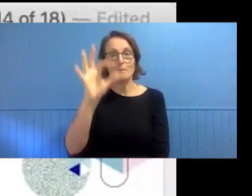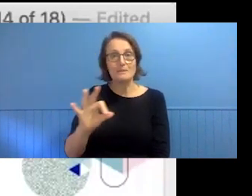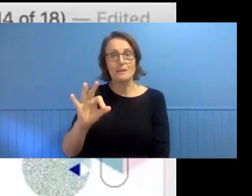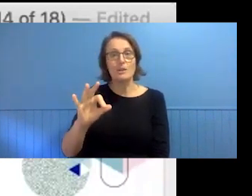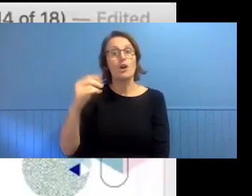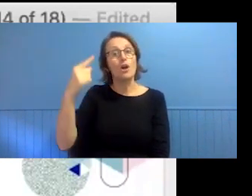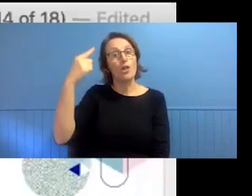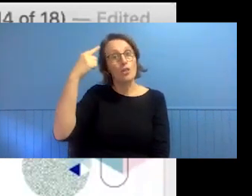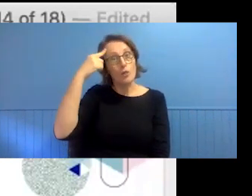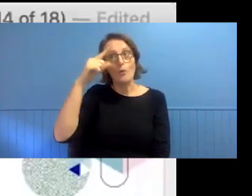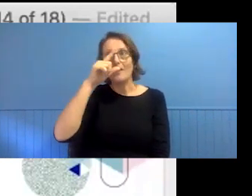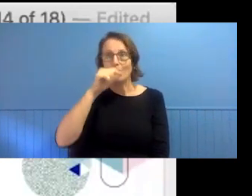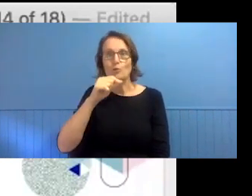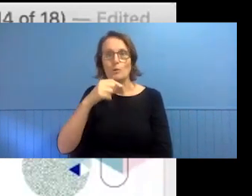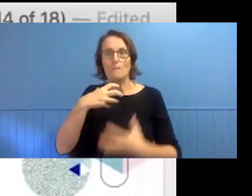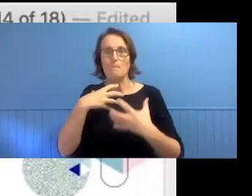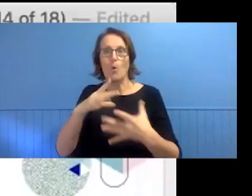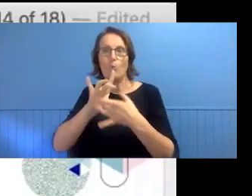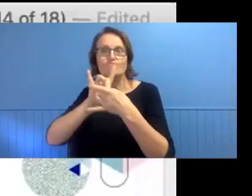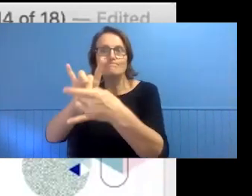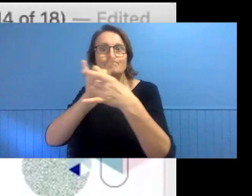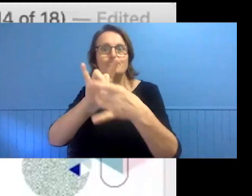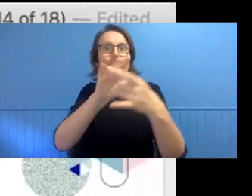audience and only 33% reported positive. I'm not sharing this to